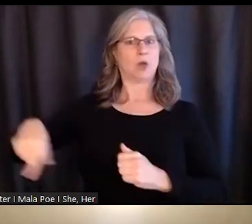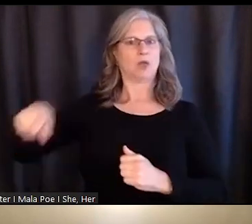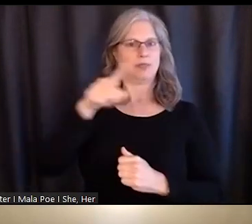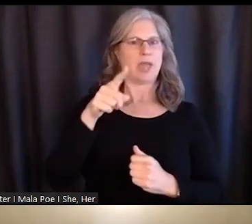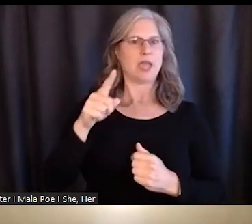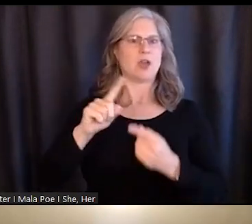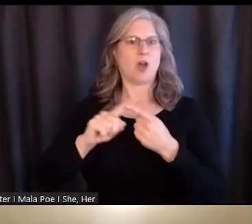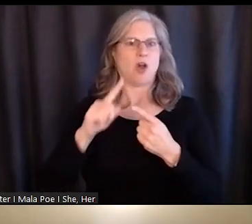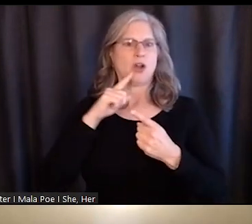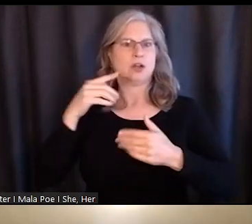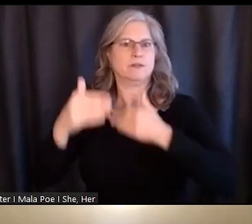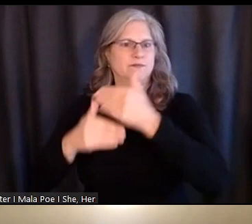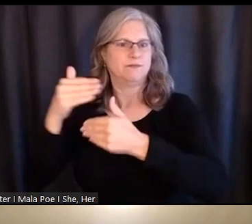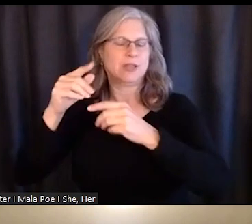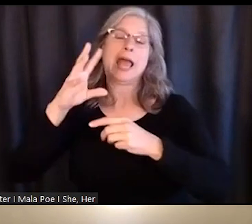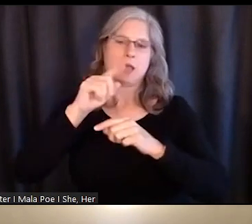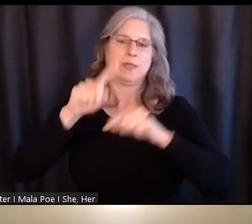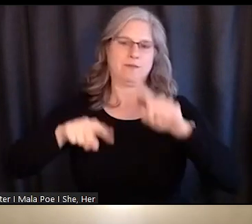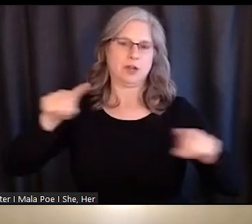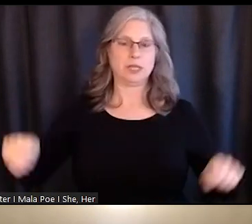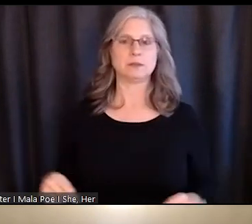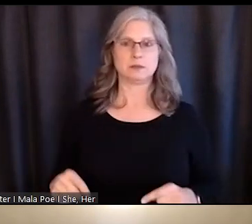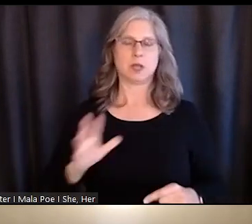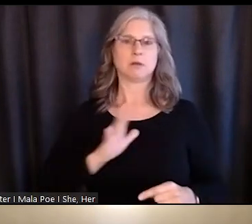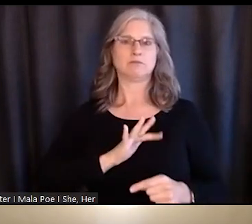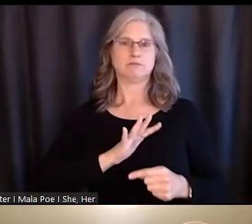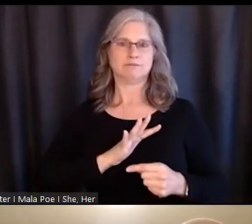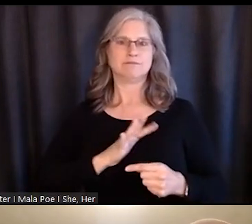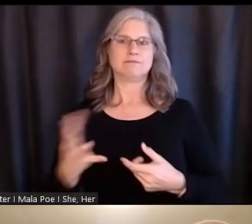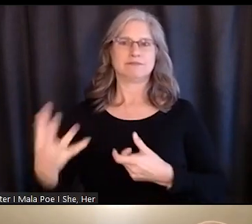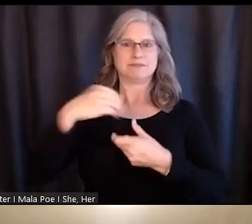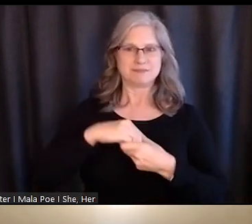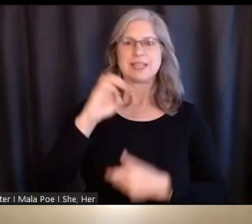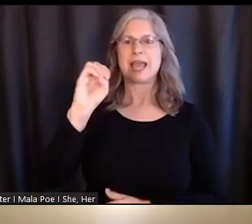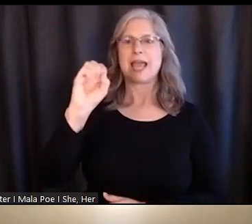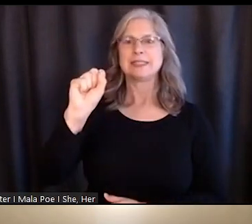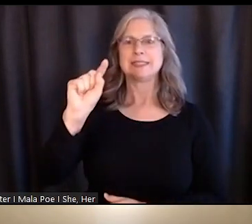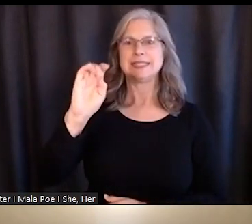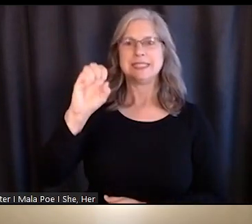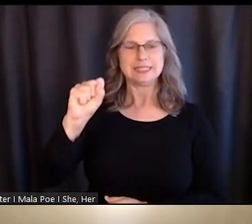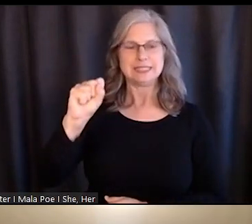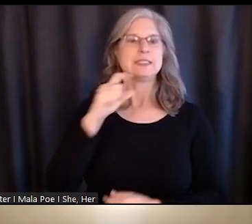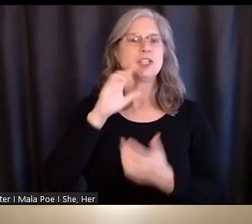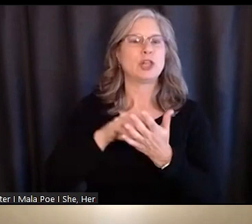This is nicely embodied in a quote by Estes, who was a learning theorist, last century, he wrote,